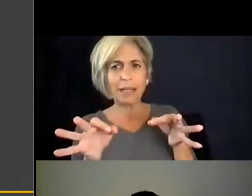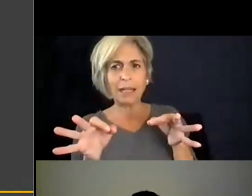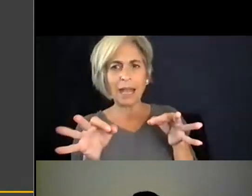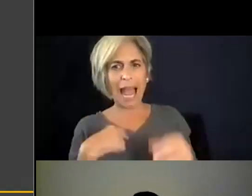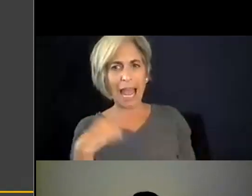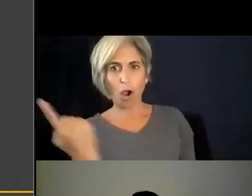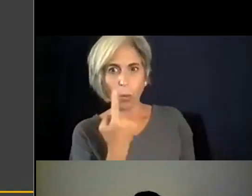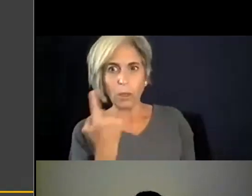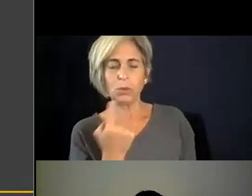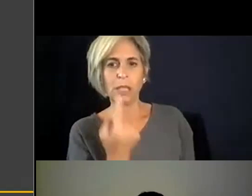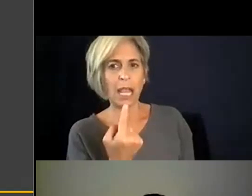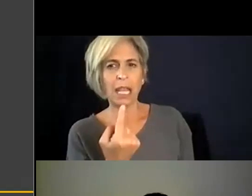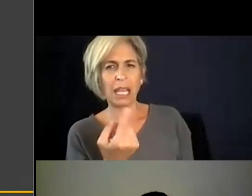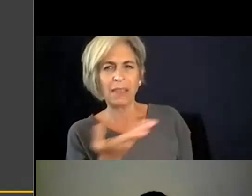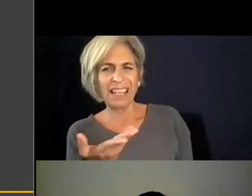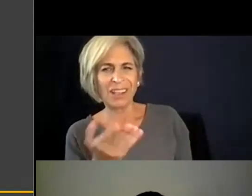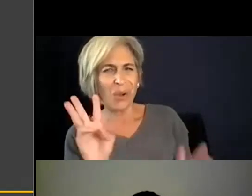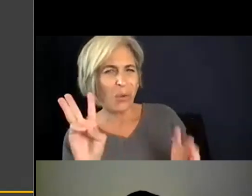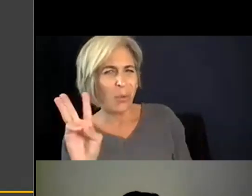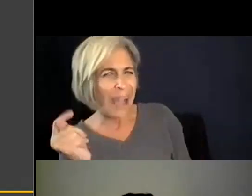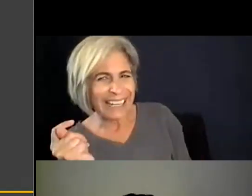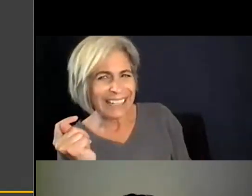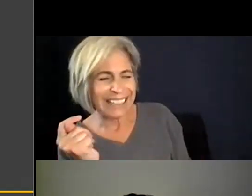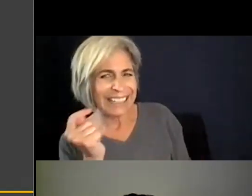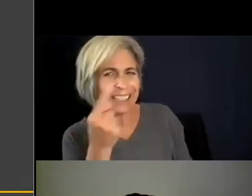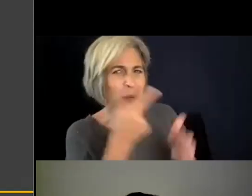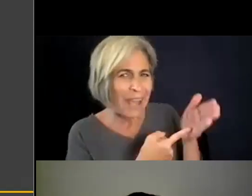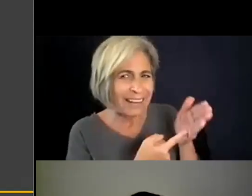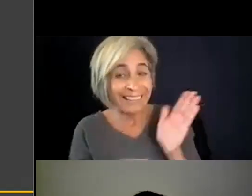things like "what" and "could you repeat that".